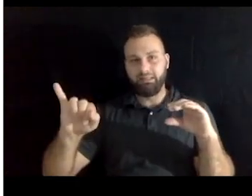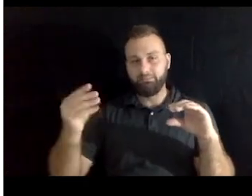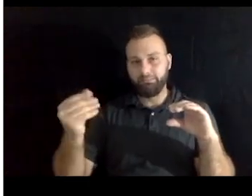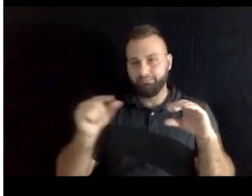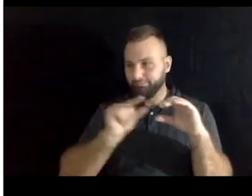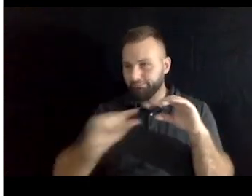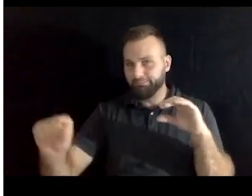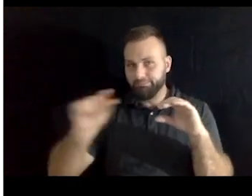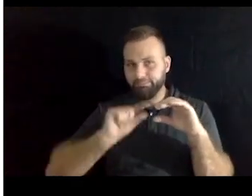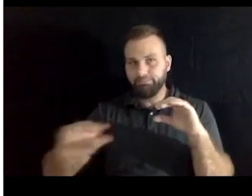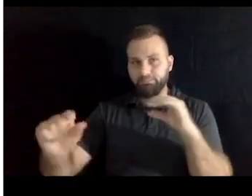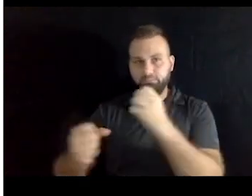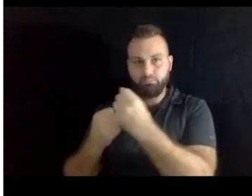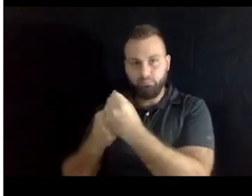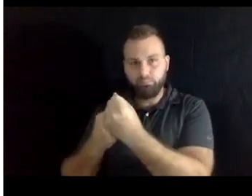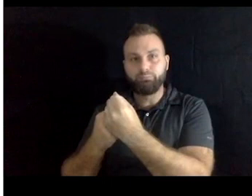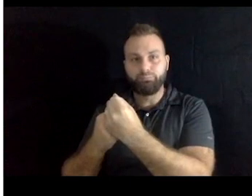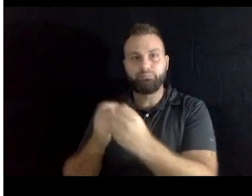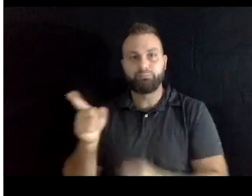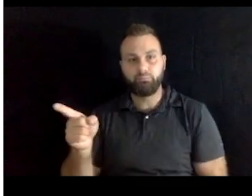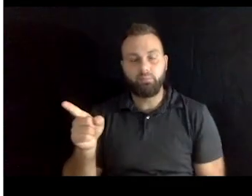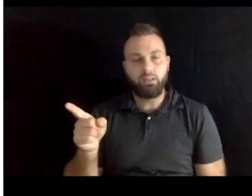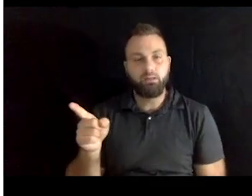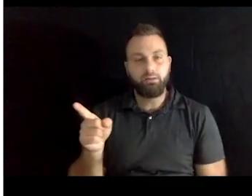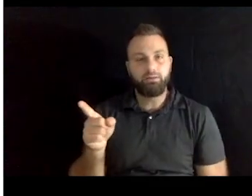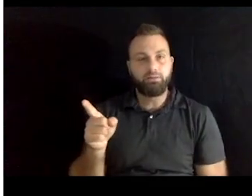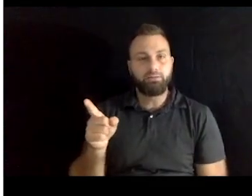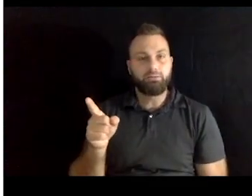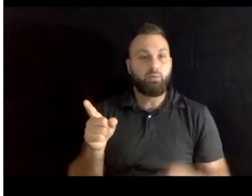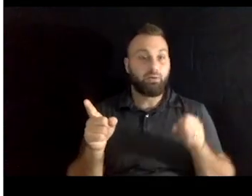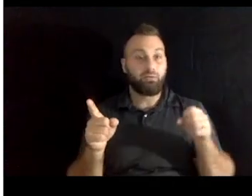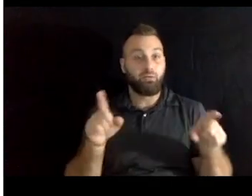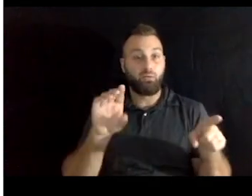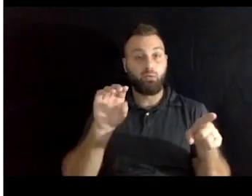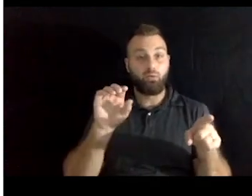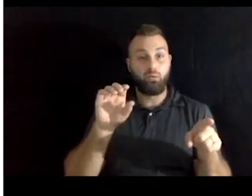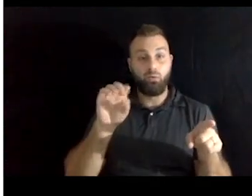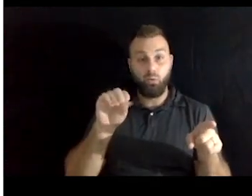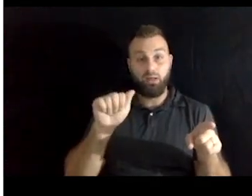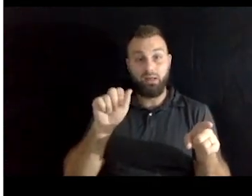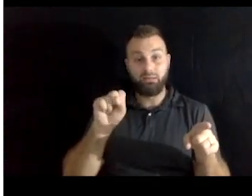OK, so that cuts into the amount of monies in the OASI. Trust fund,